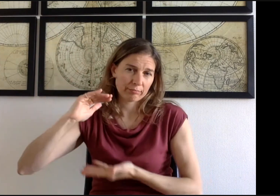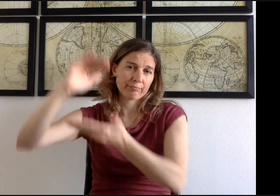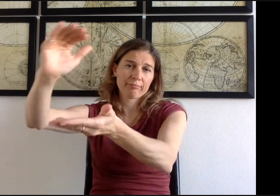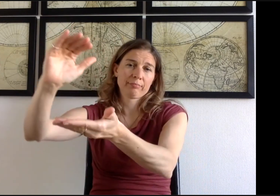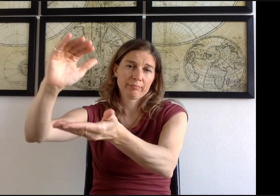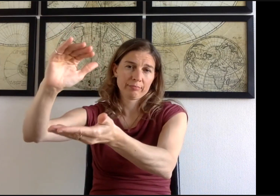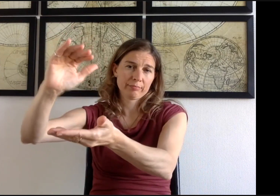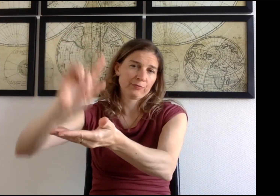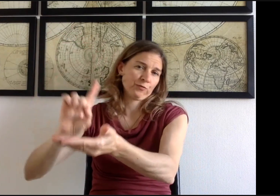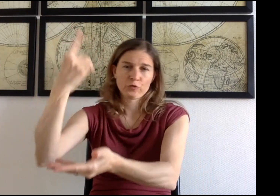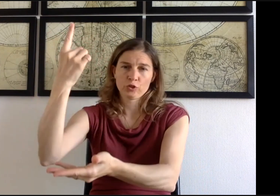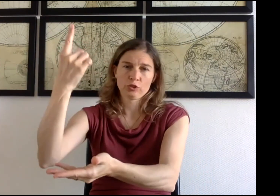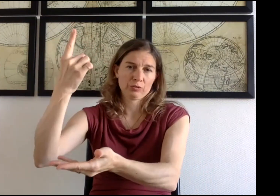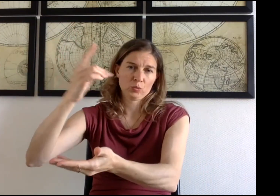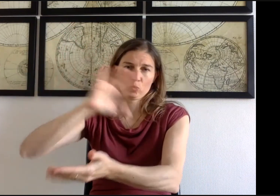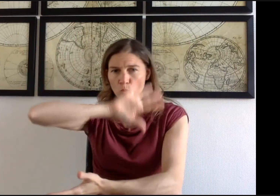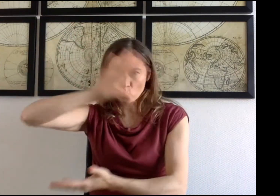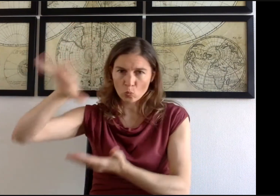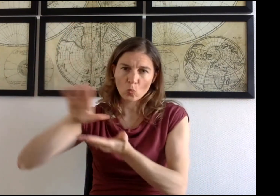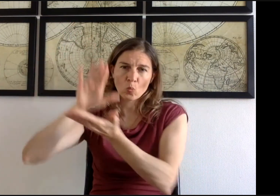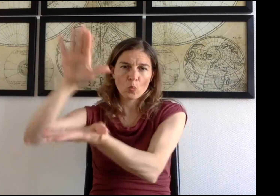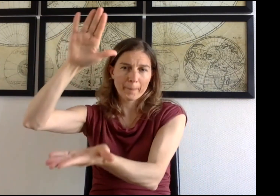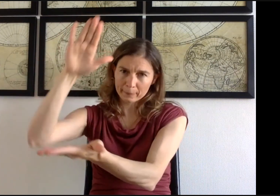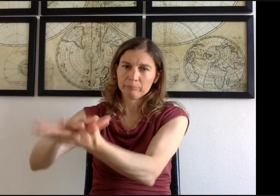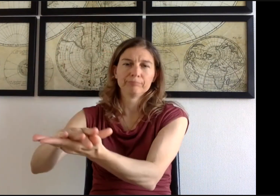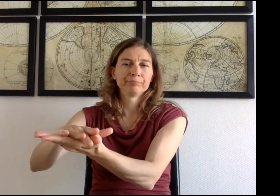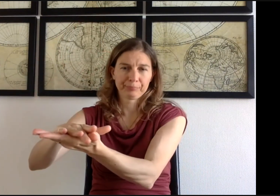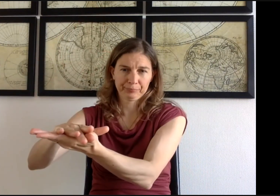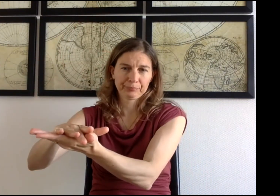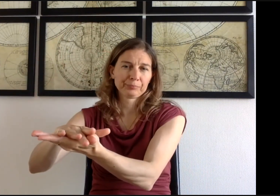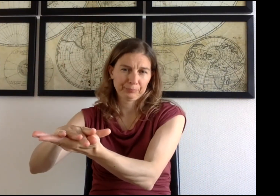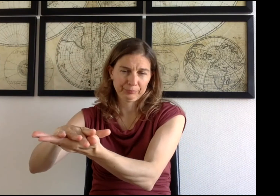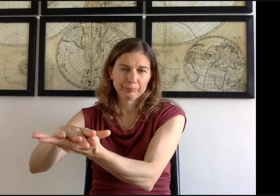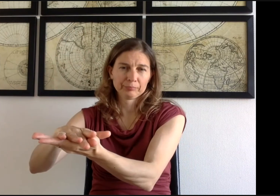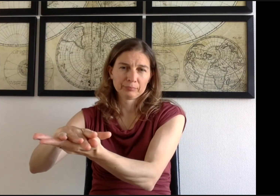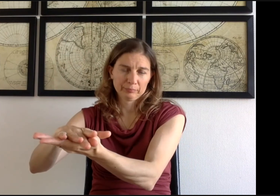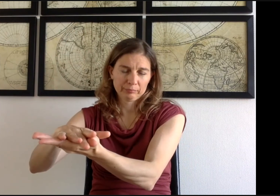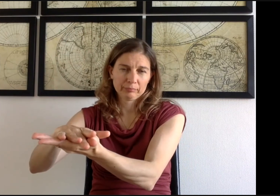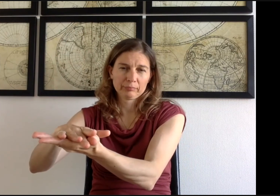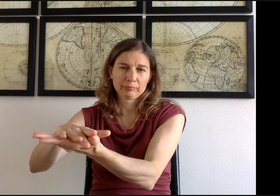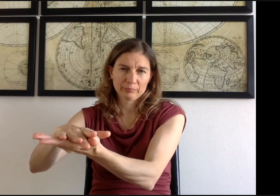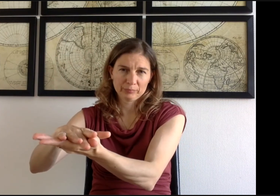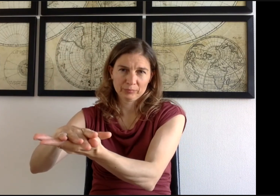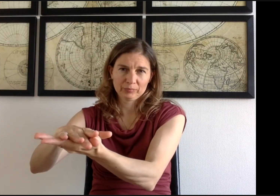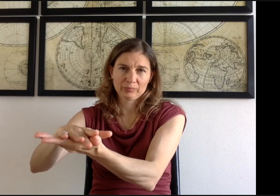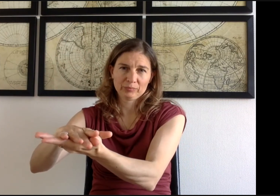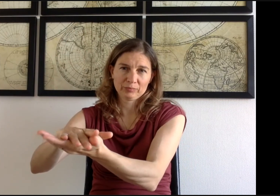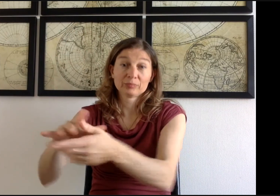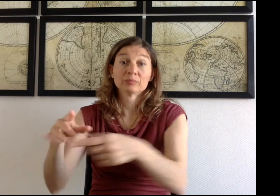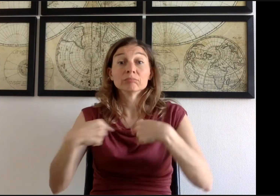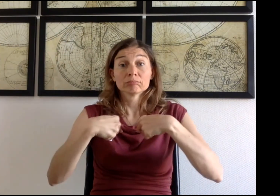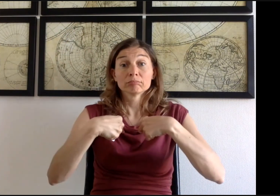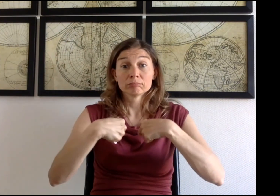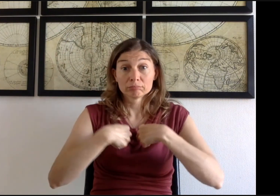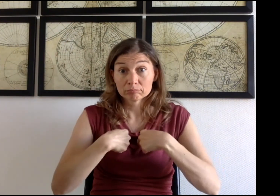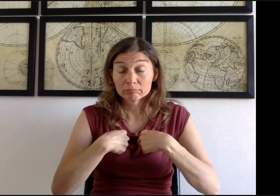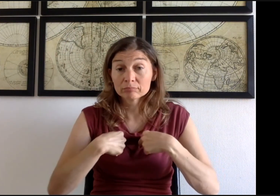And the items that we have we buy for our service with difficulty